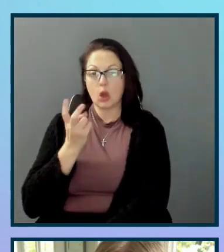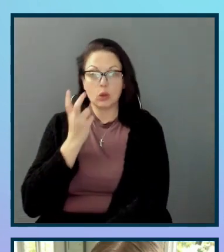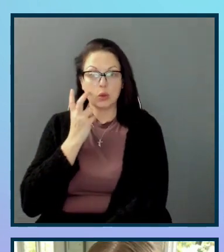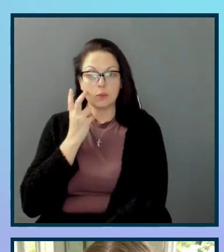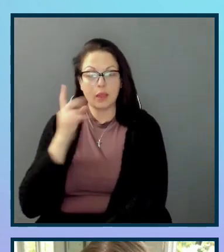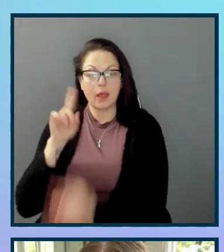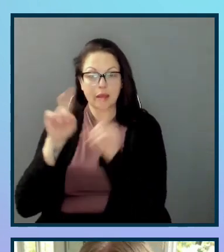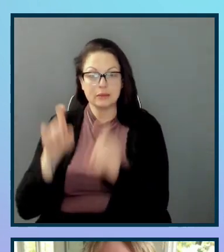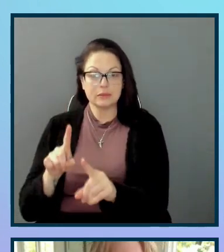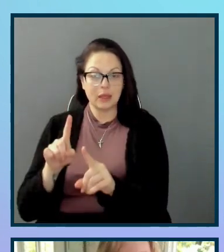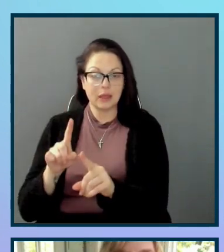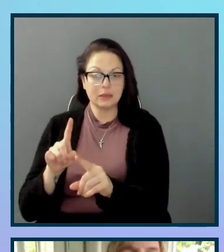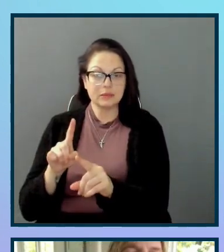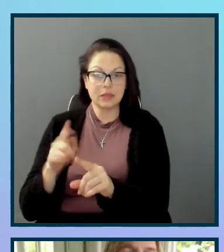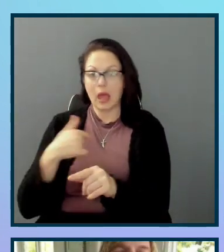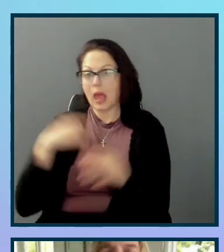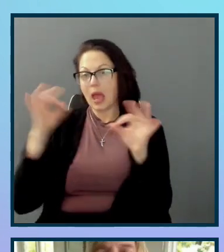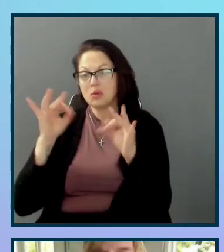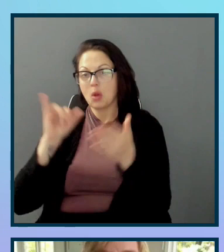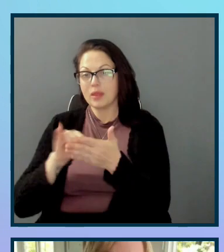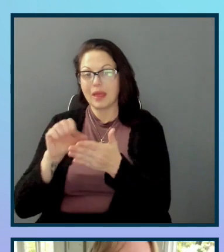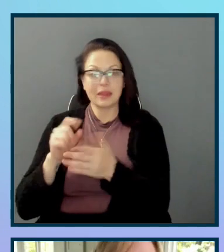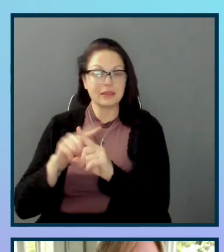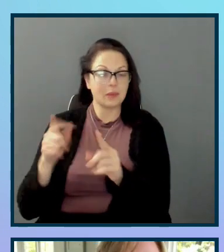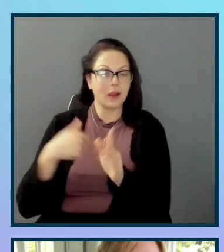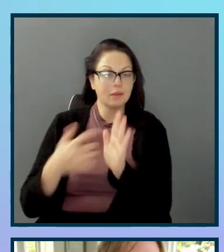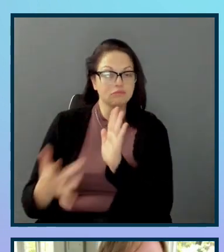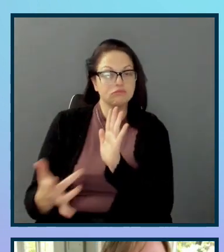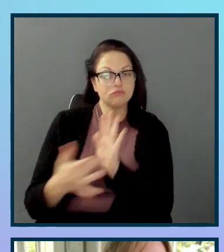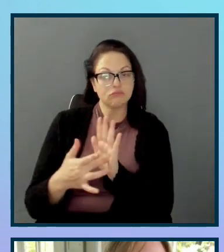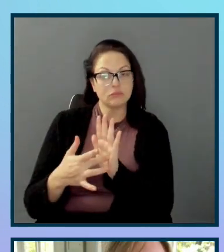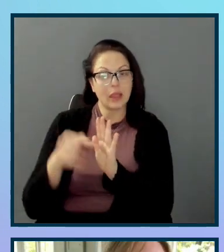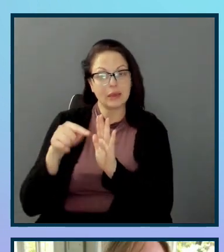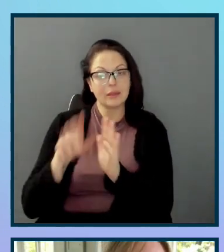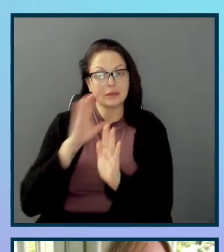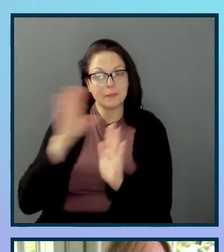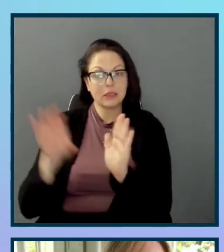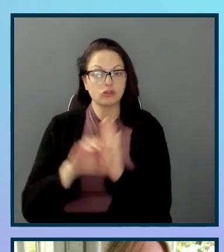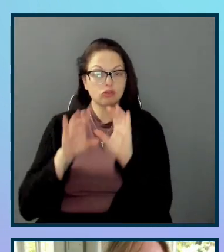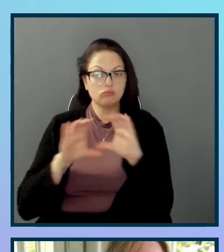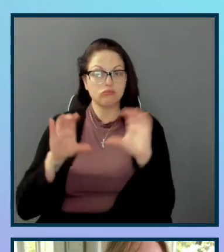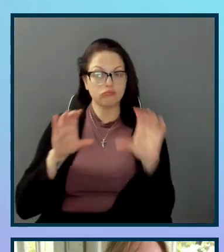Like I said, I don't even know what that is, but I go into that and in this gallery, you've got, on the left side,